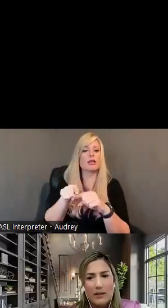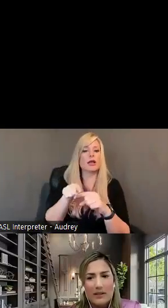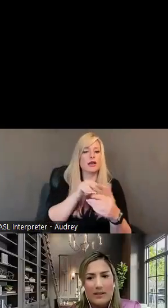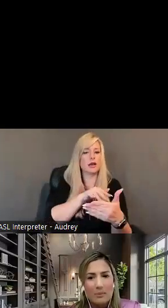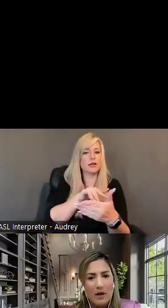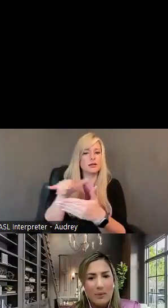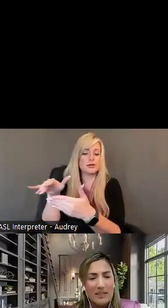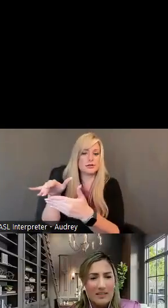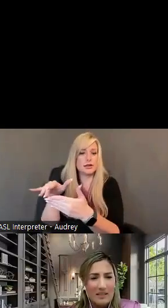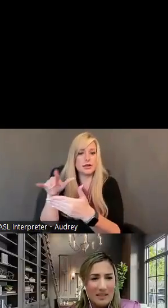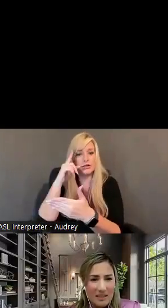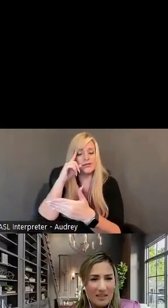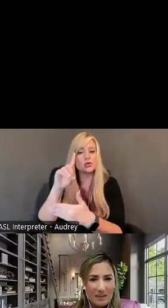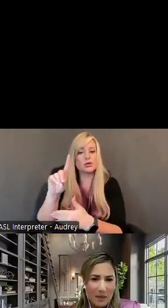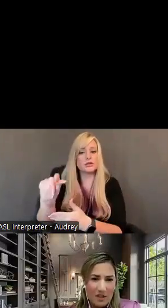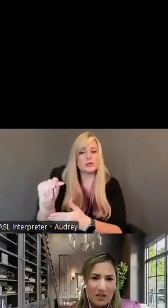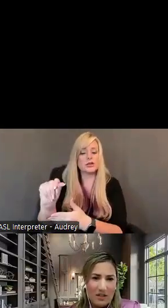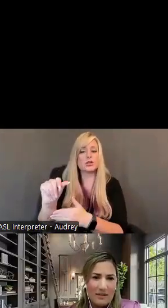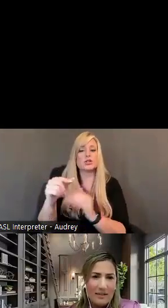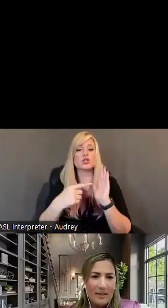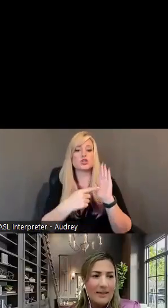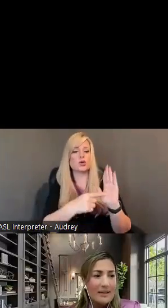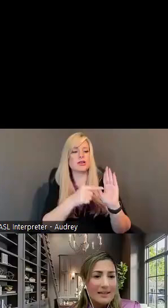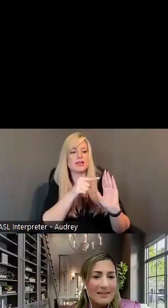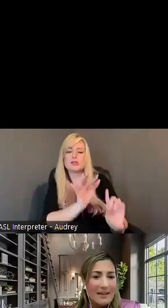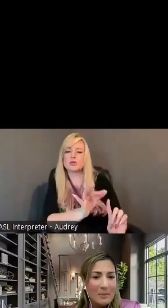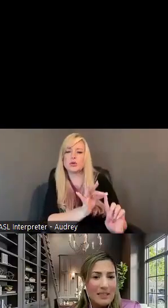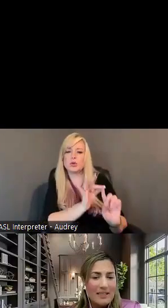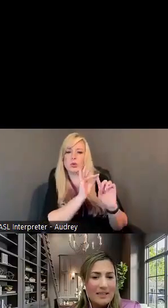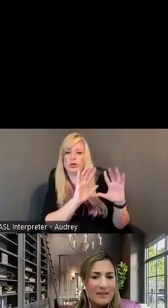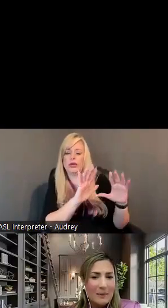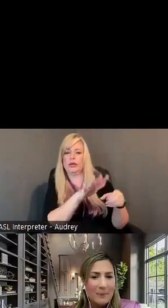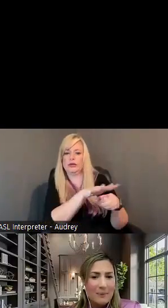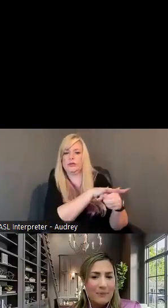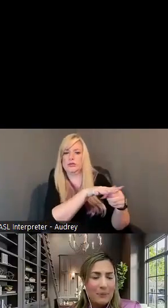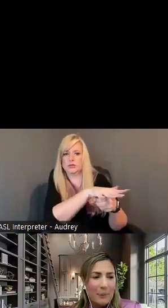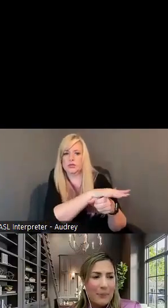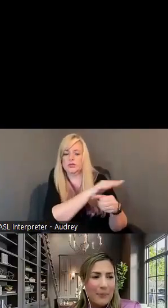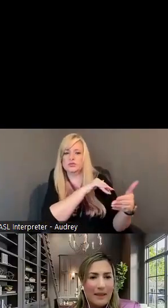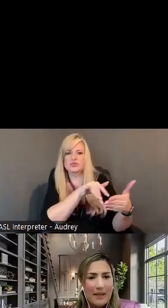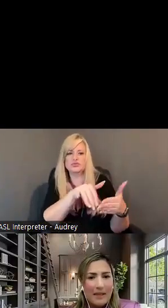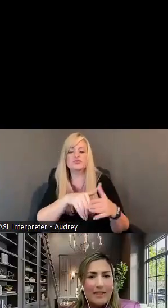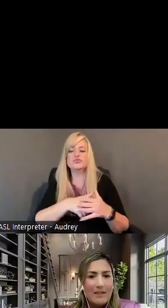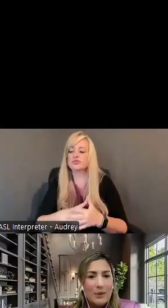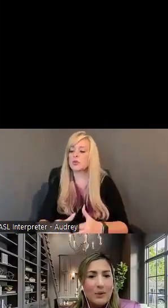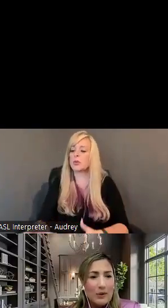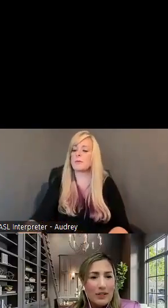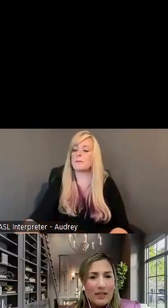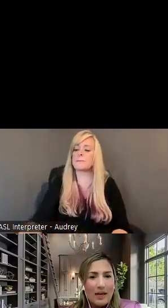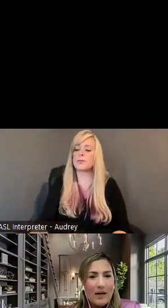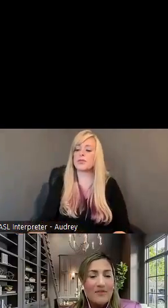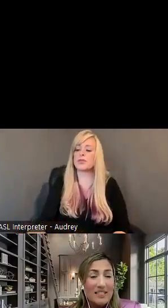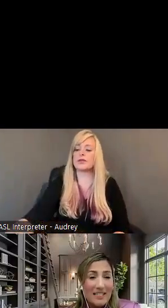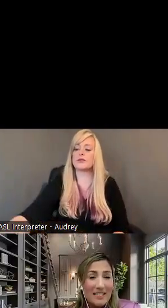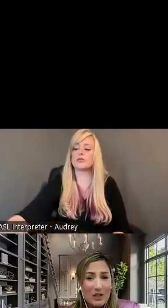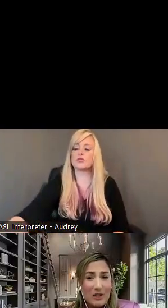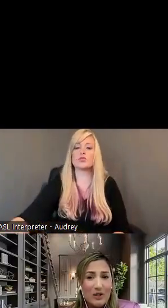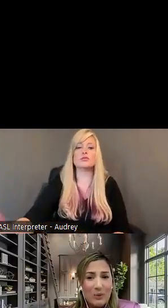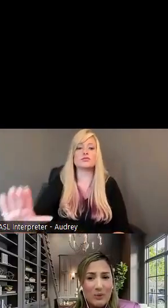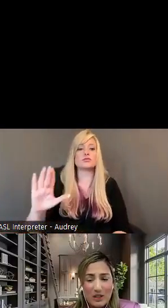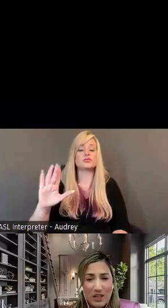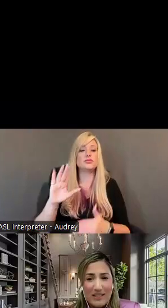these impairments as distinct dimensions. Next slide, please. And so early investigations suggest